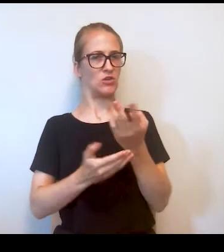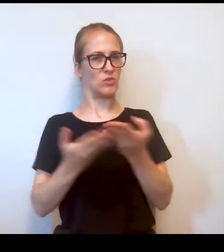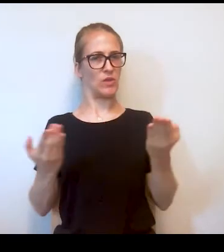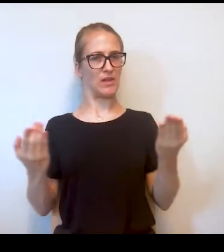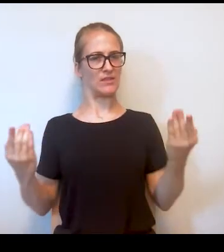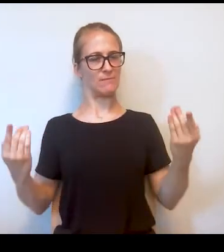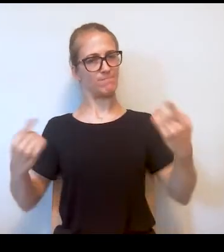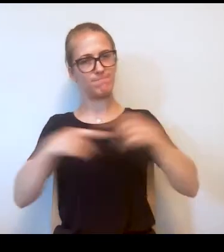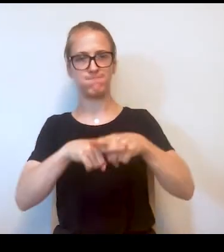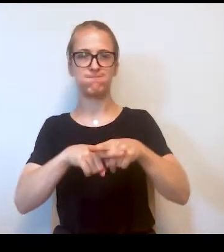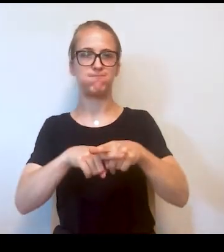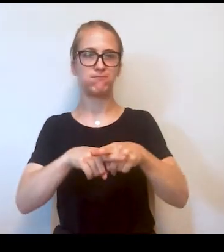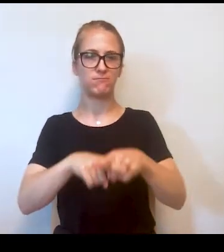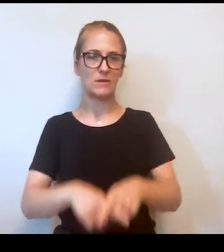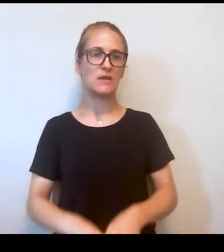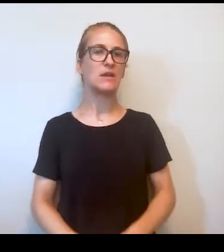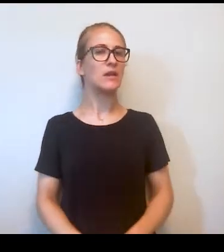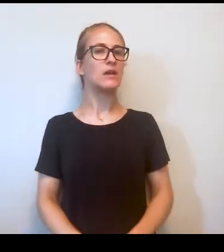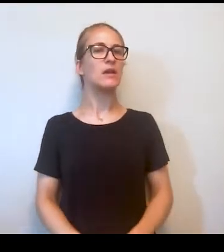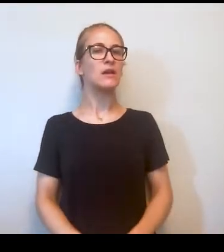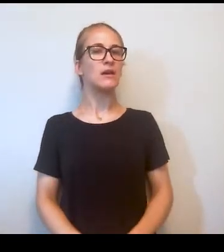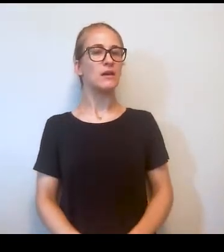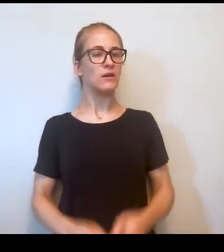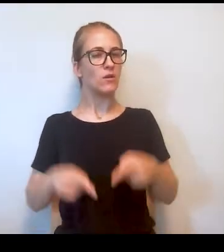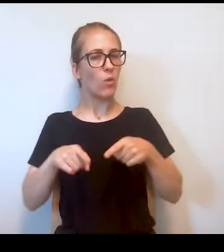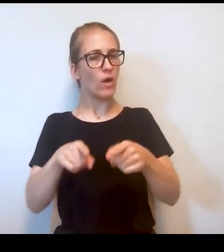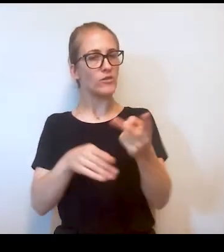So as you talk about these things,